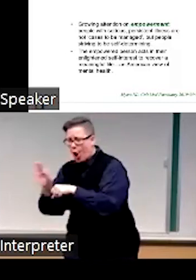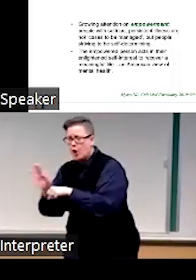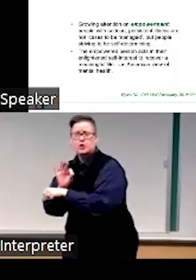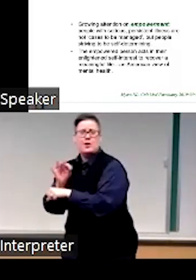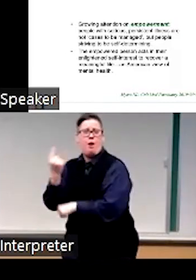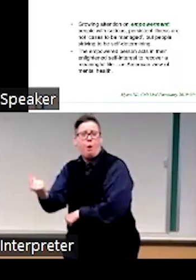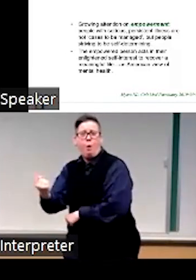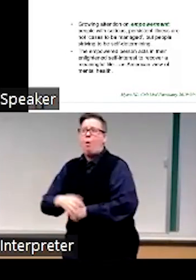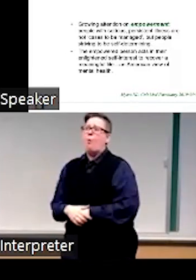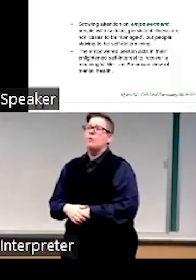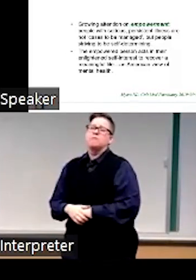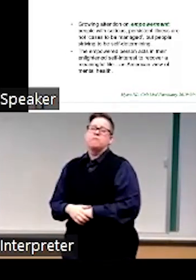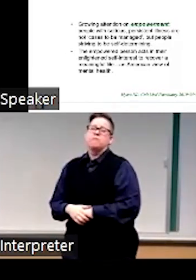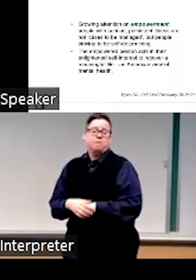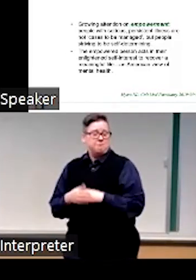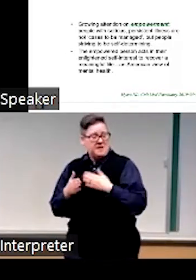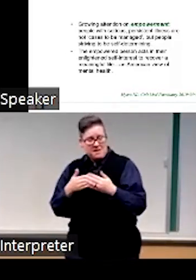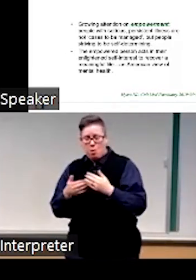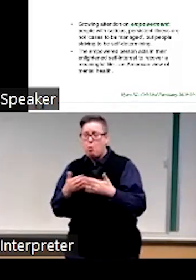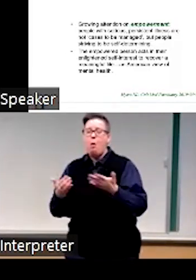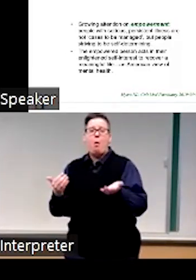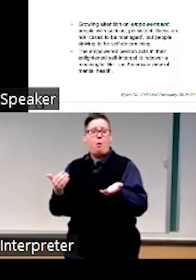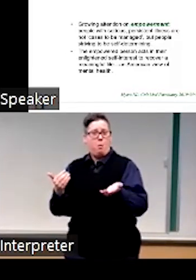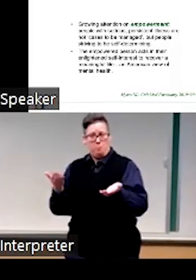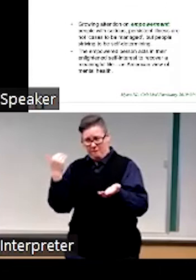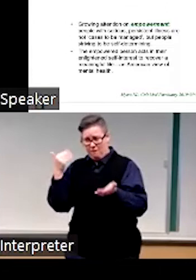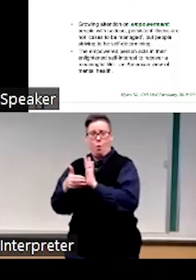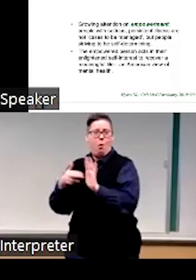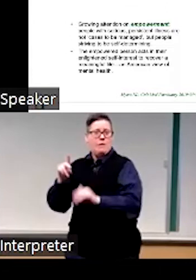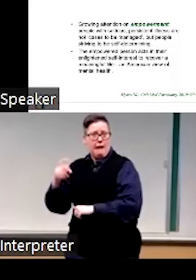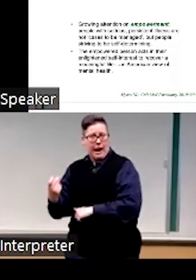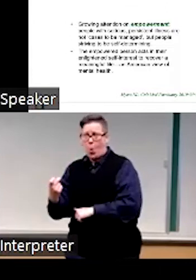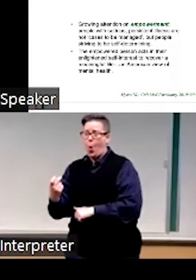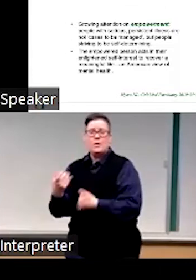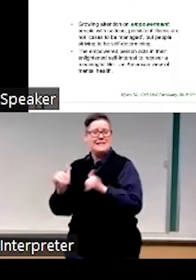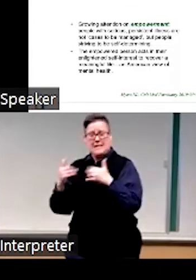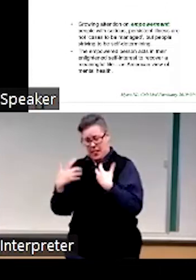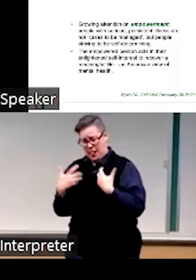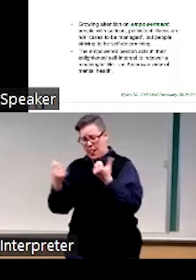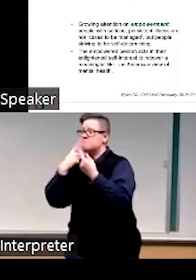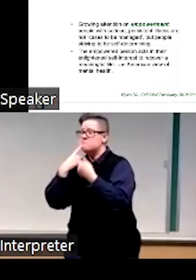despite uh their their previous labels of of being seriously and persistently mental you know